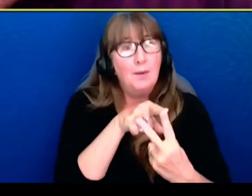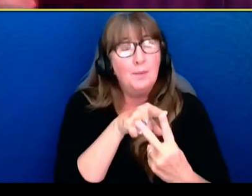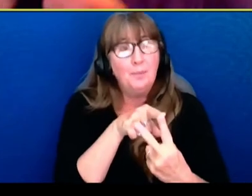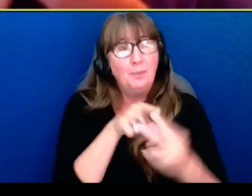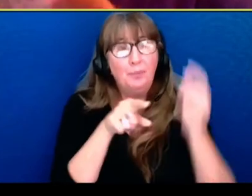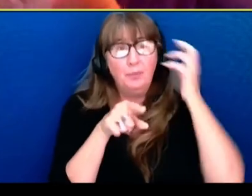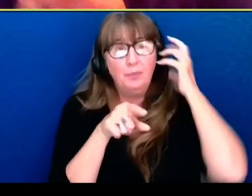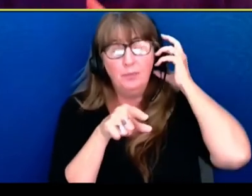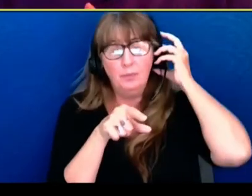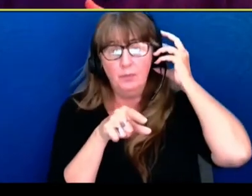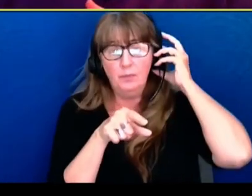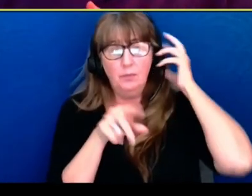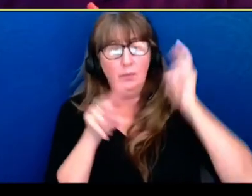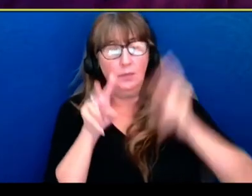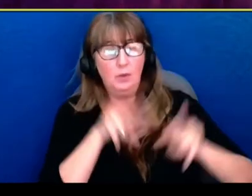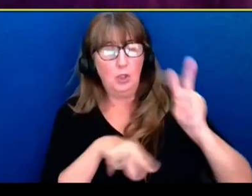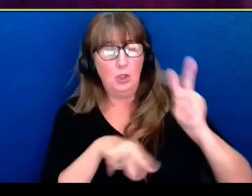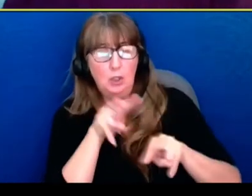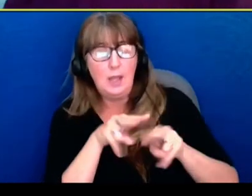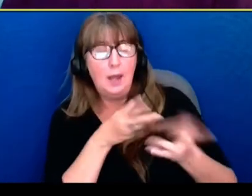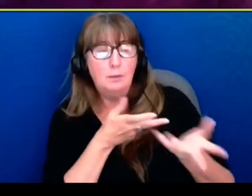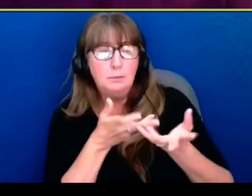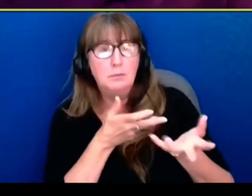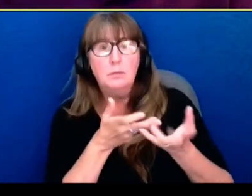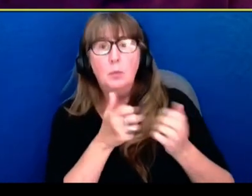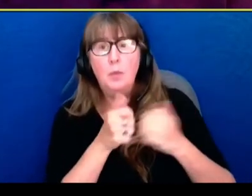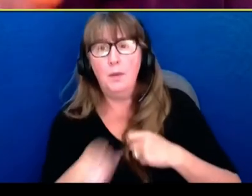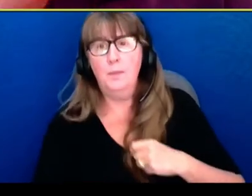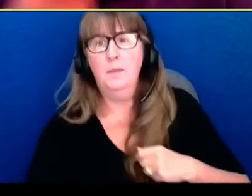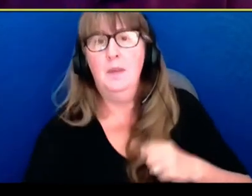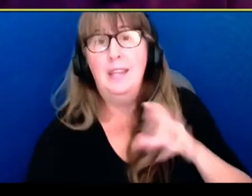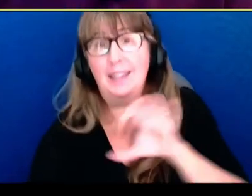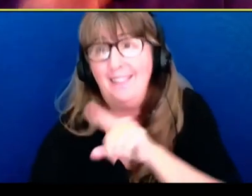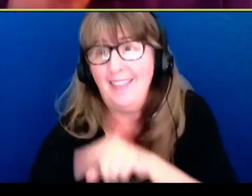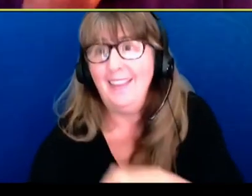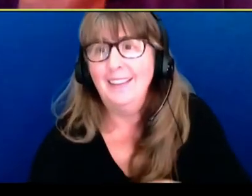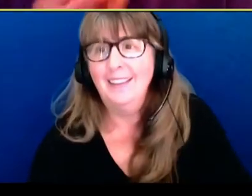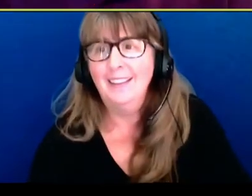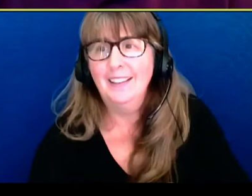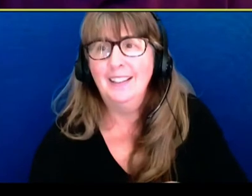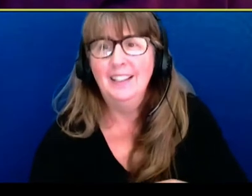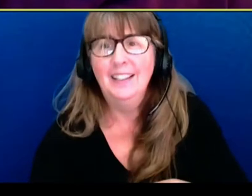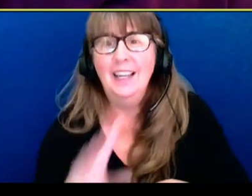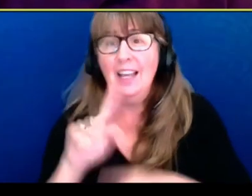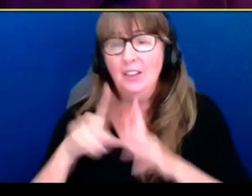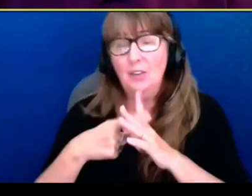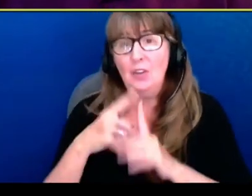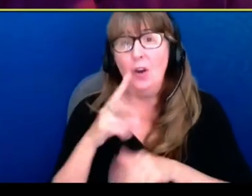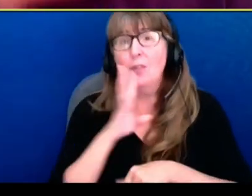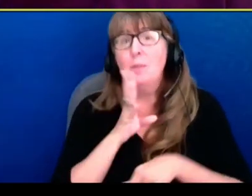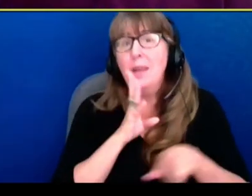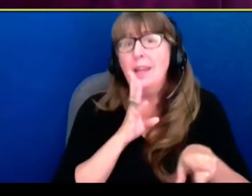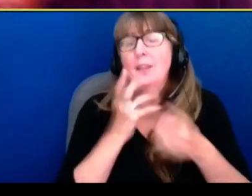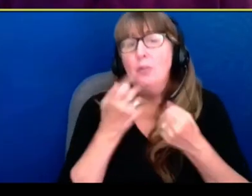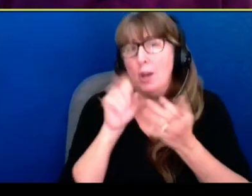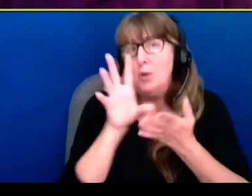You looked at him you tried to sign with him. He did this, but you start speaking and he's trying to imitate you. The boy who was siting